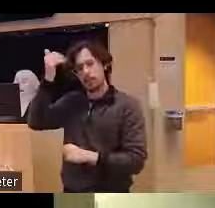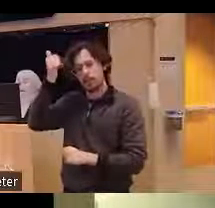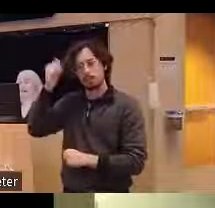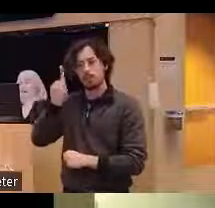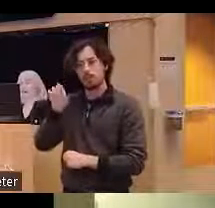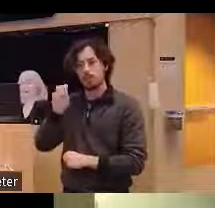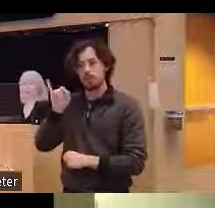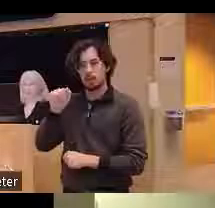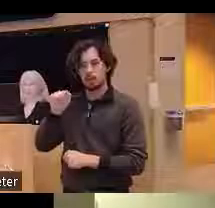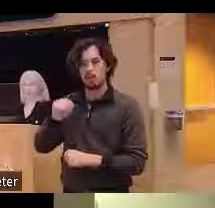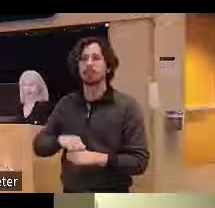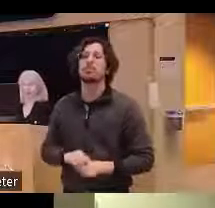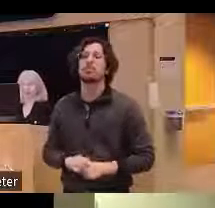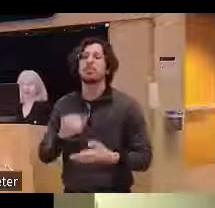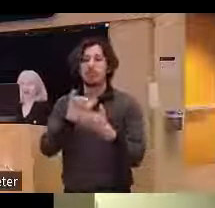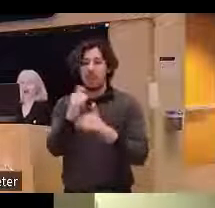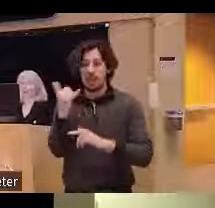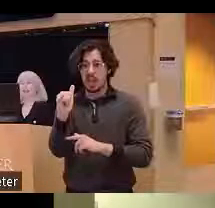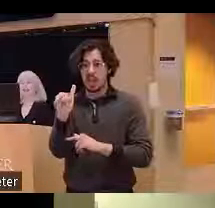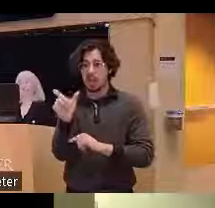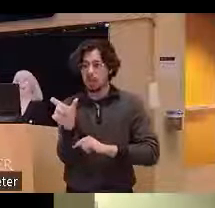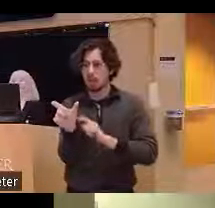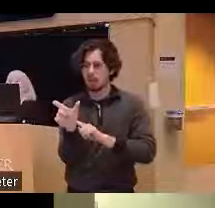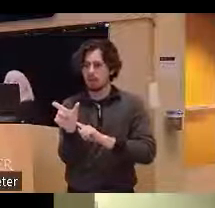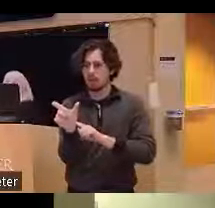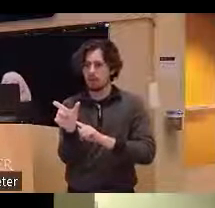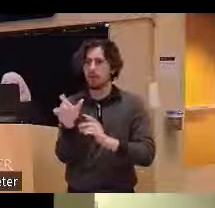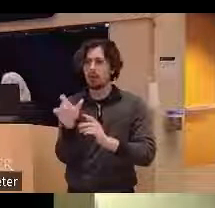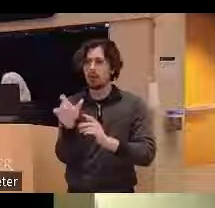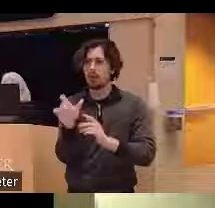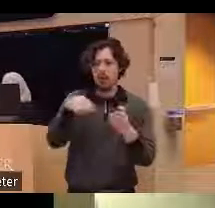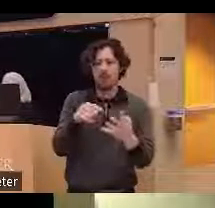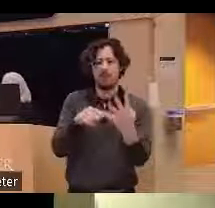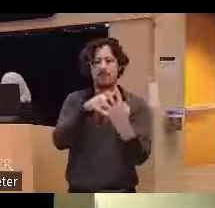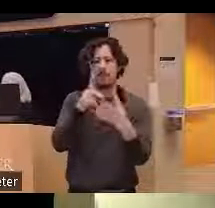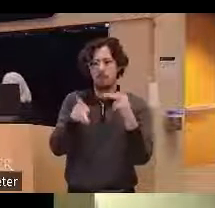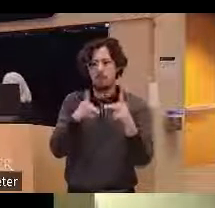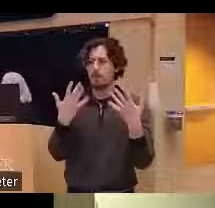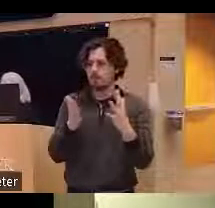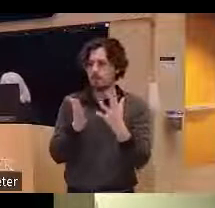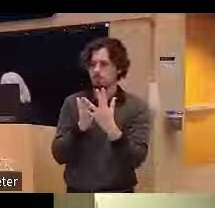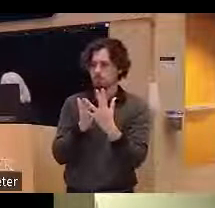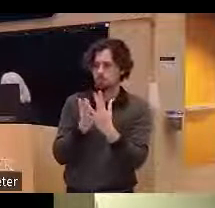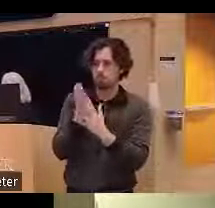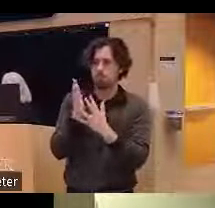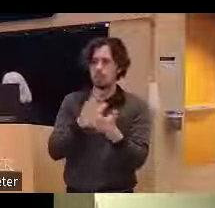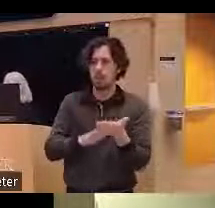that yellow bar Gene actually gone through college these four they had really good attainment but